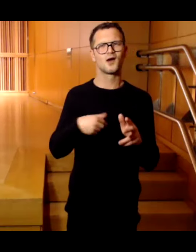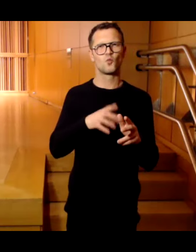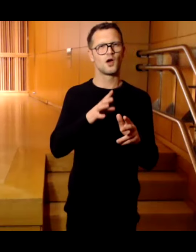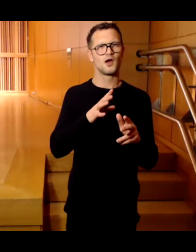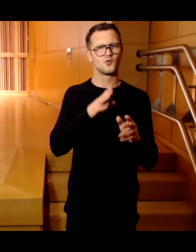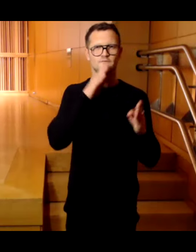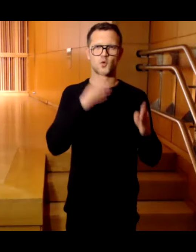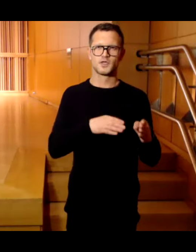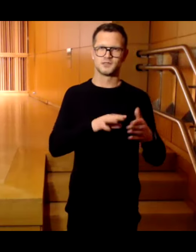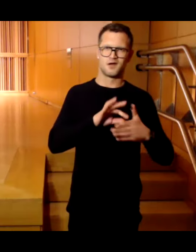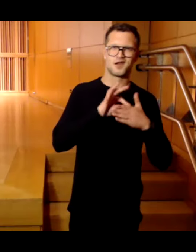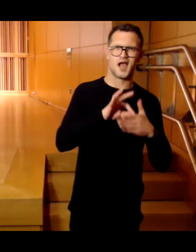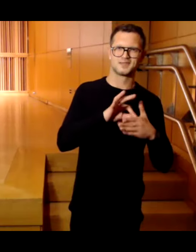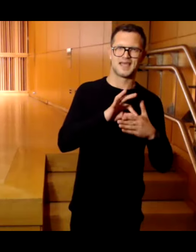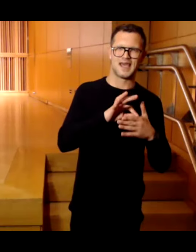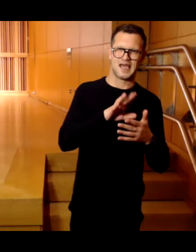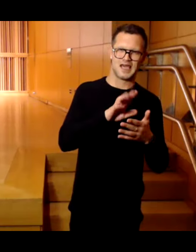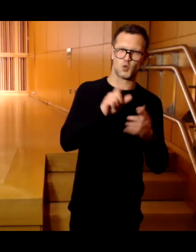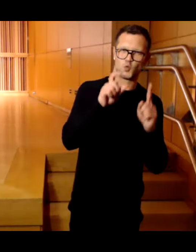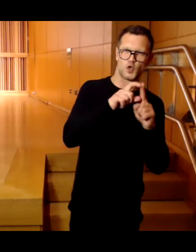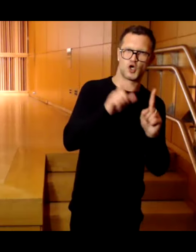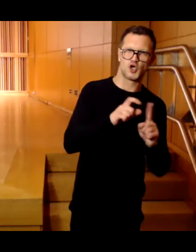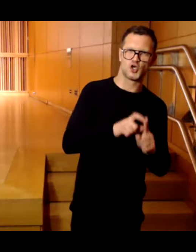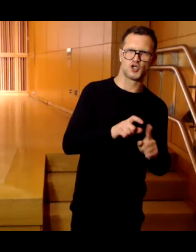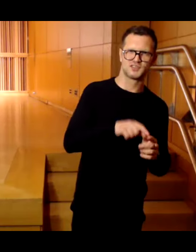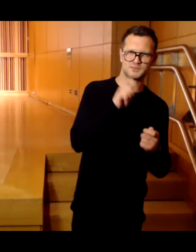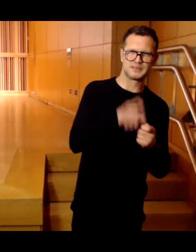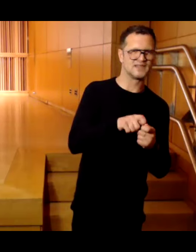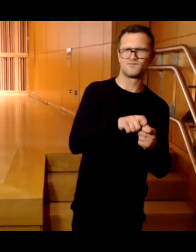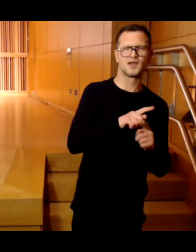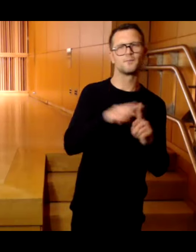and more on their methods, particularly their habits of repetition.